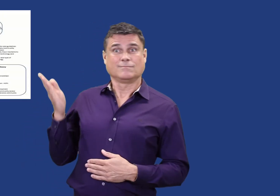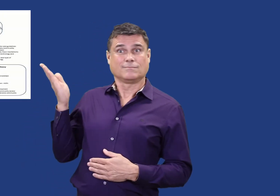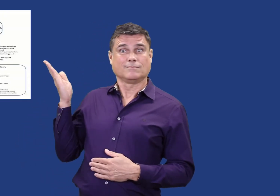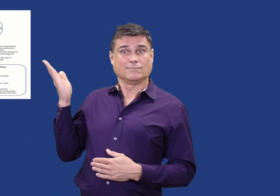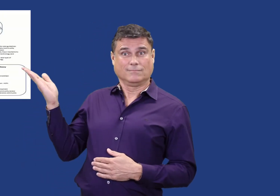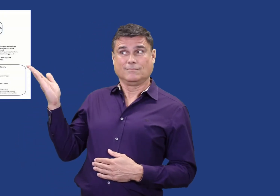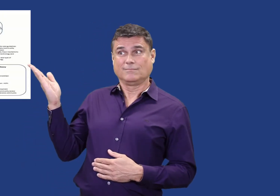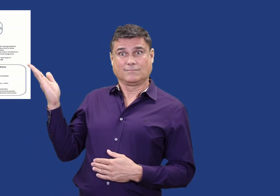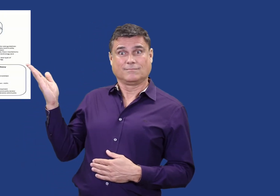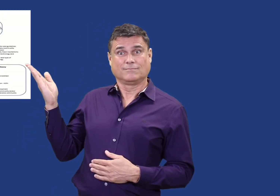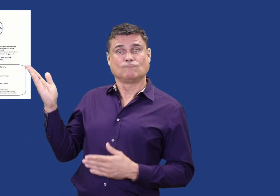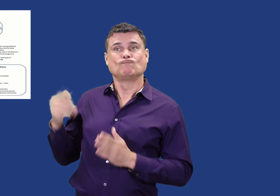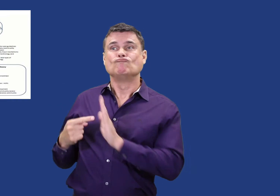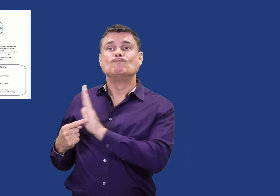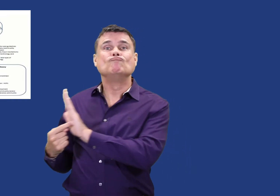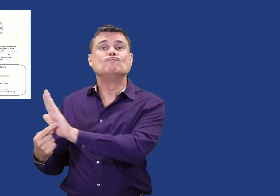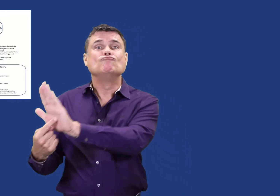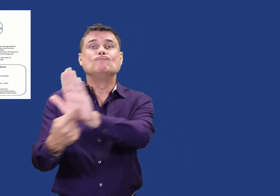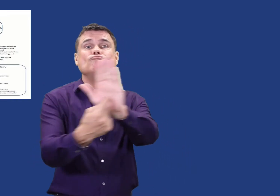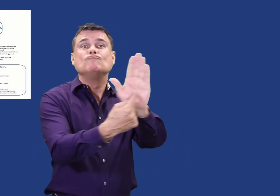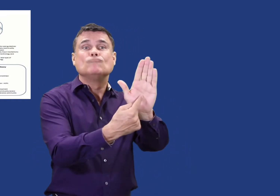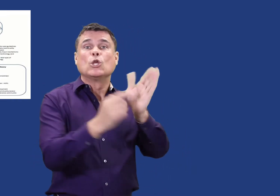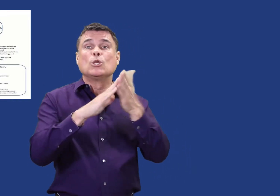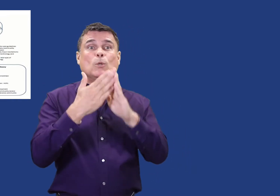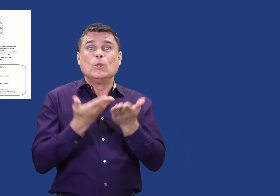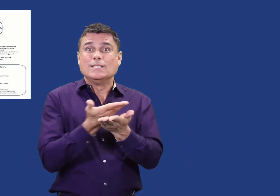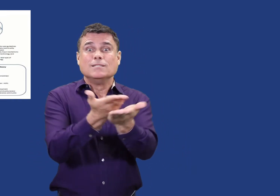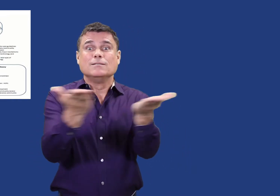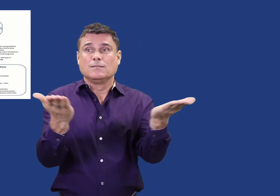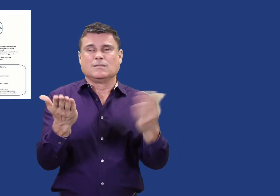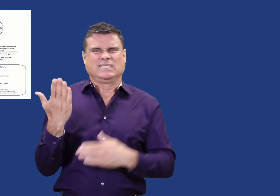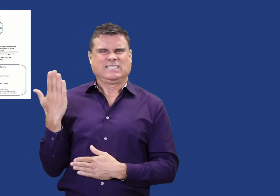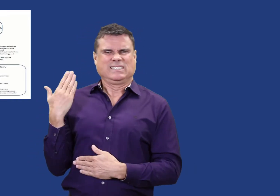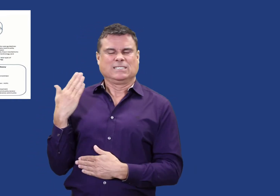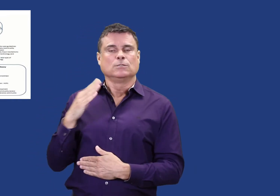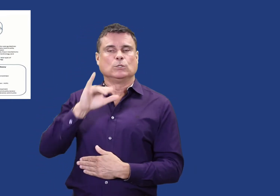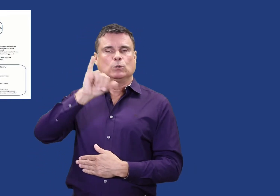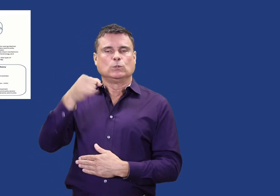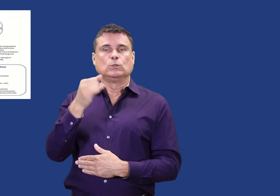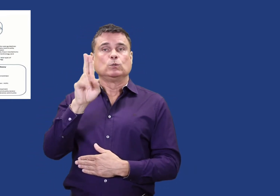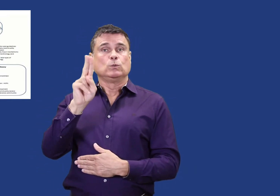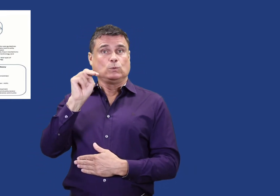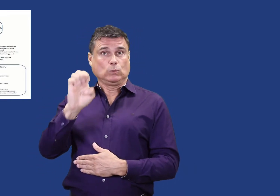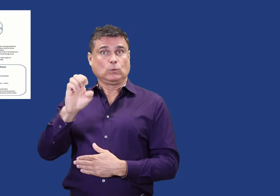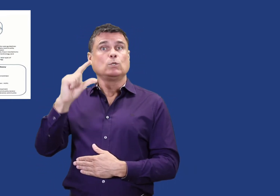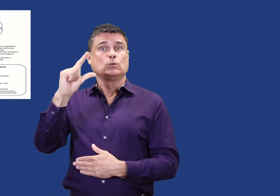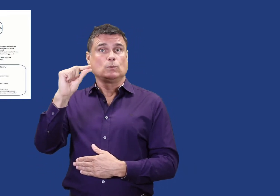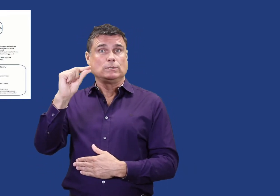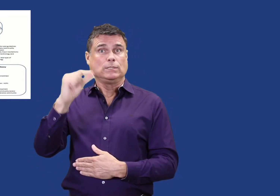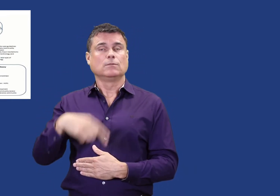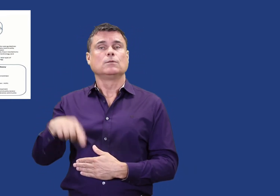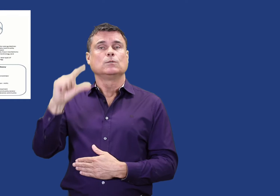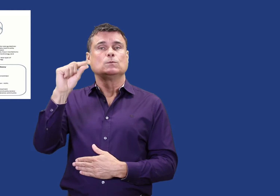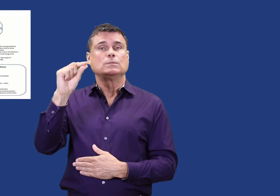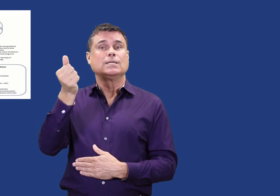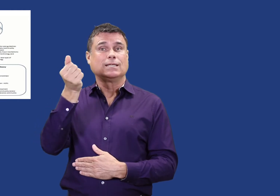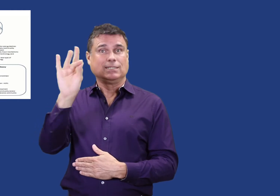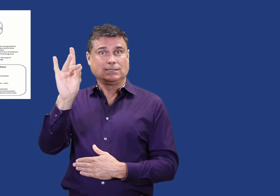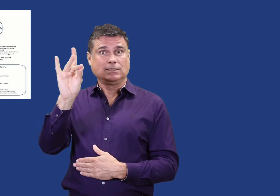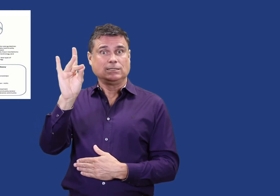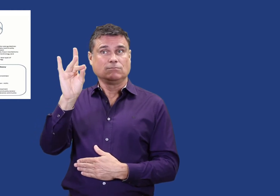THE PROVINCIAL MEDICAL SIGN LANGUAGE INTERPRETING SERVICE FRAMEWORK WAS FIRST PRESENTED TO COMMUNITY MEMBERS AT THE JUNE 20, 2018 WORKSHOP.